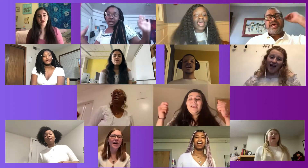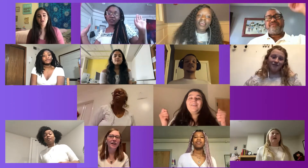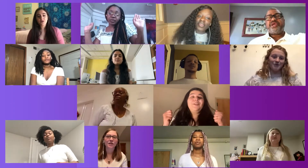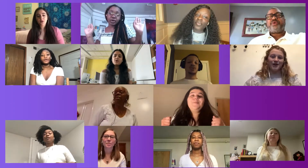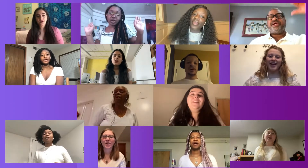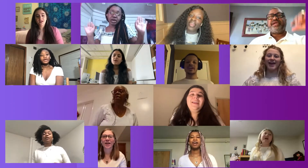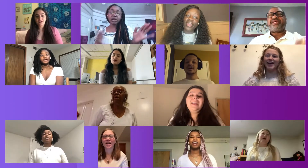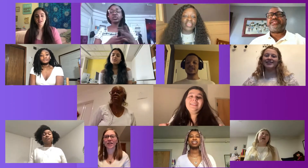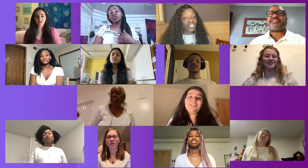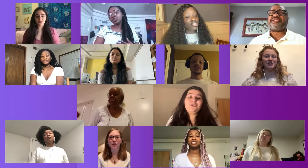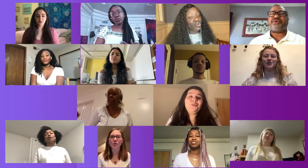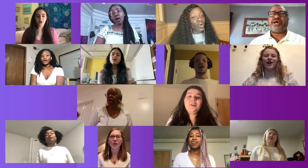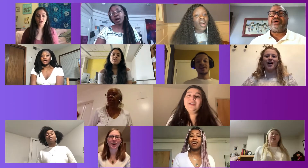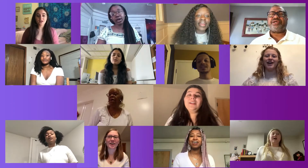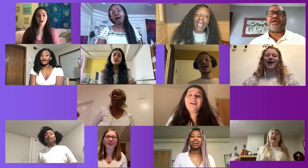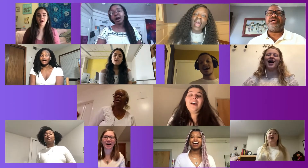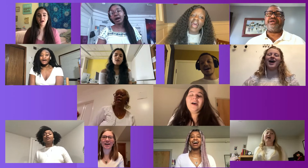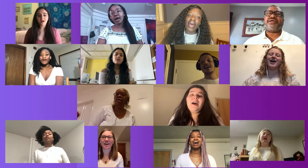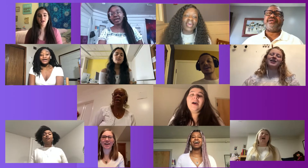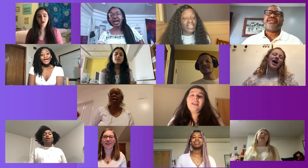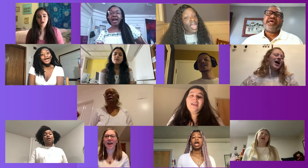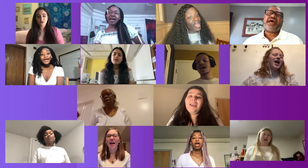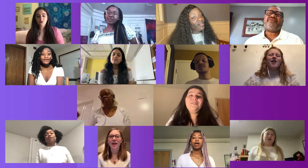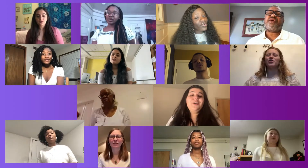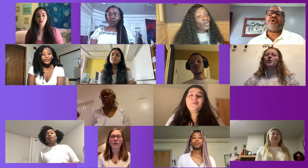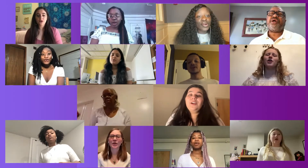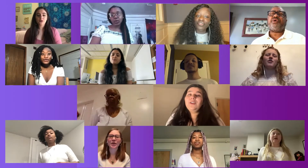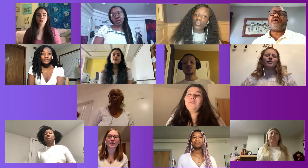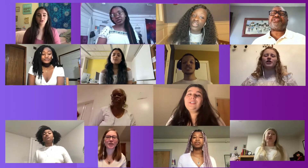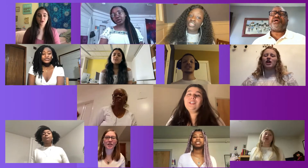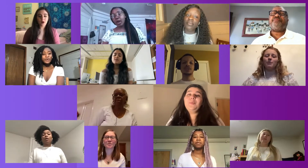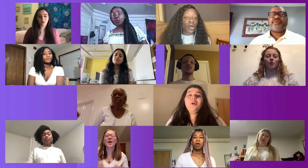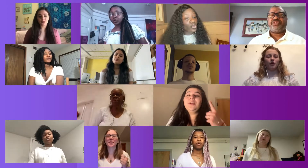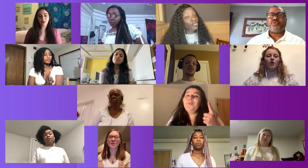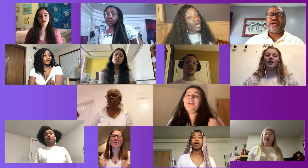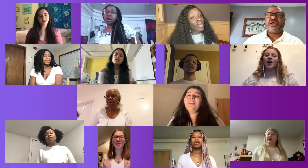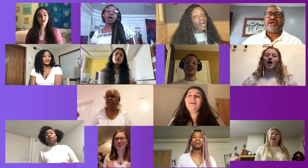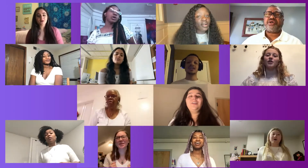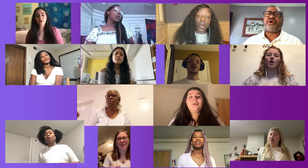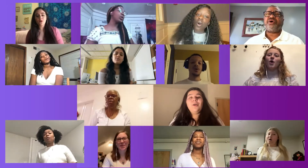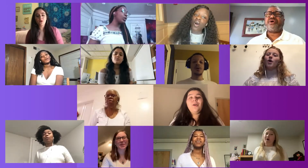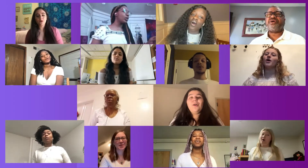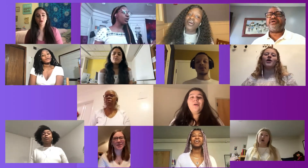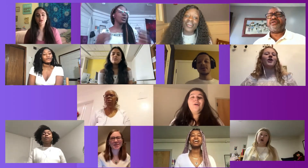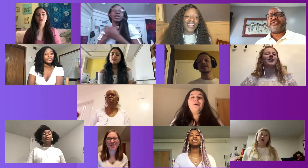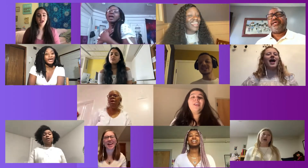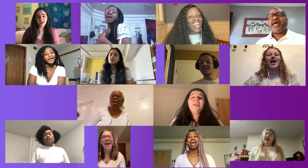Every praise is to our God Every word of worship with one accord